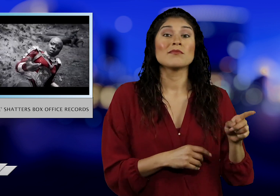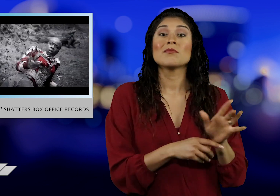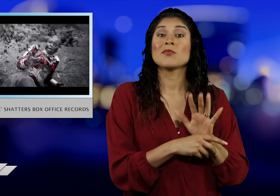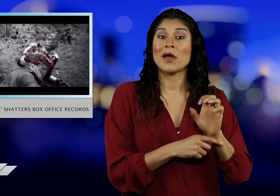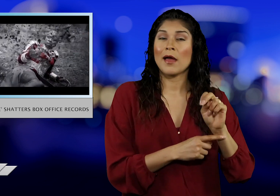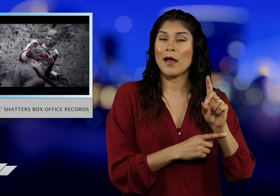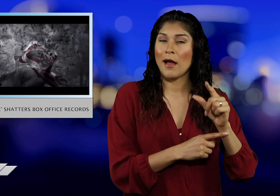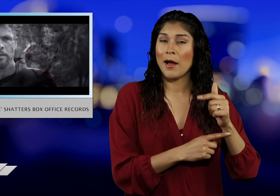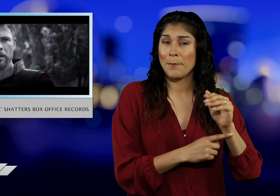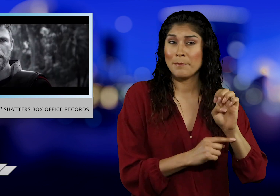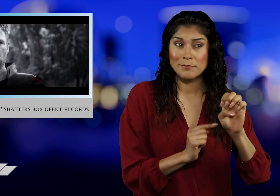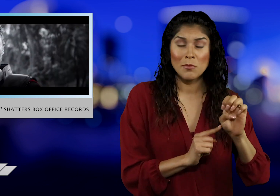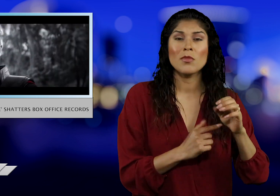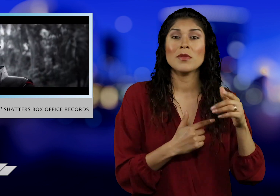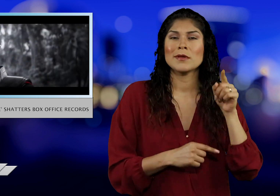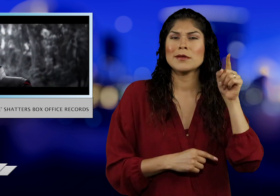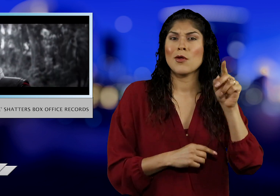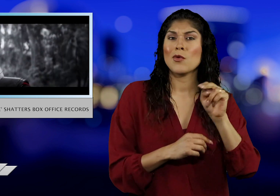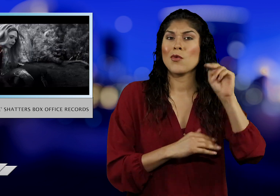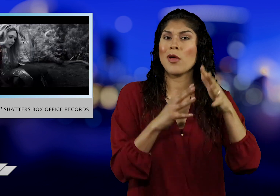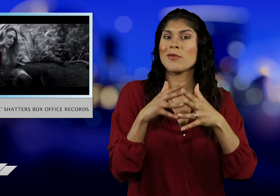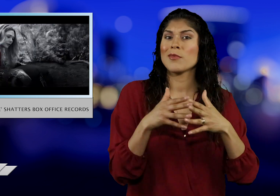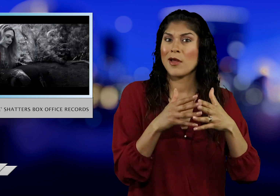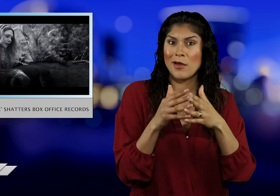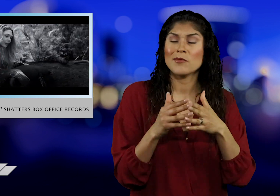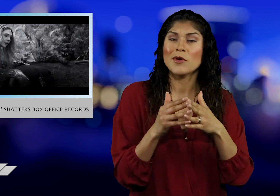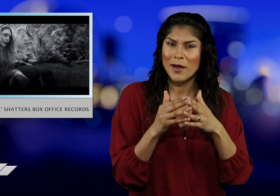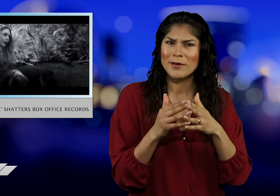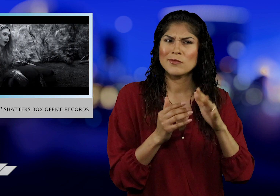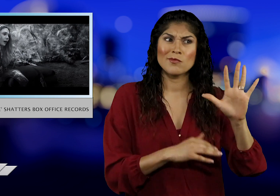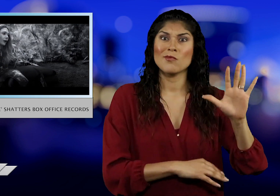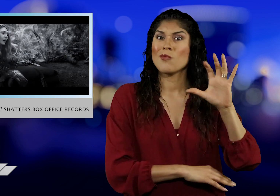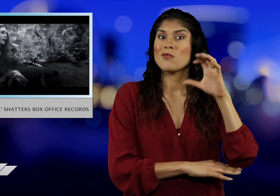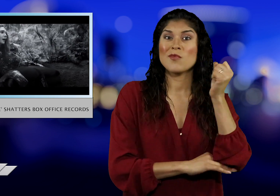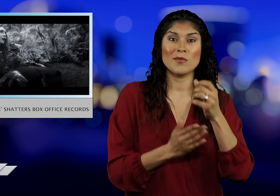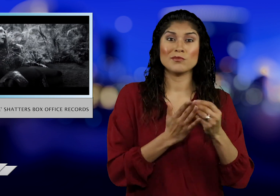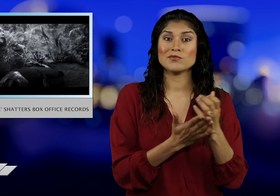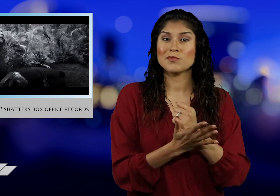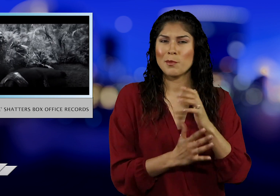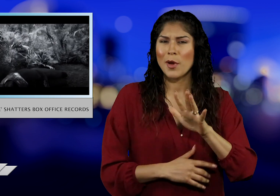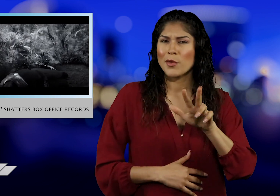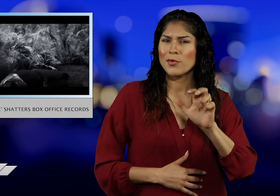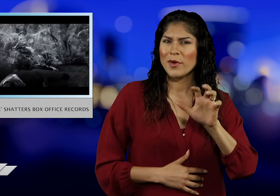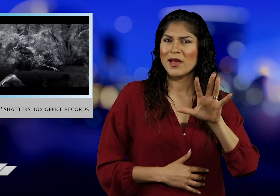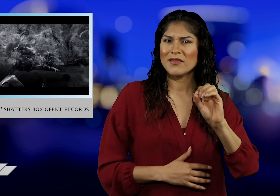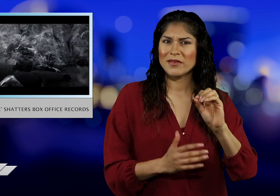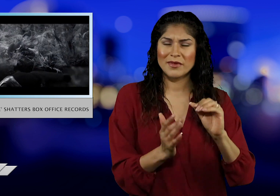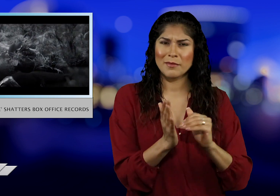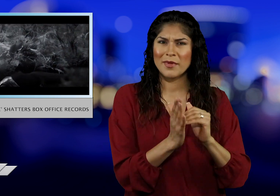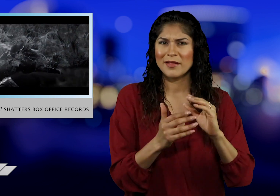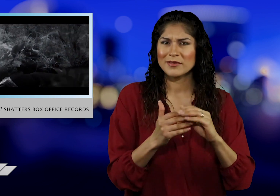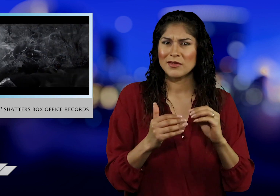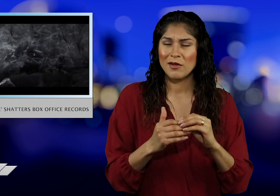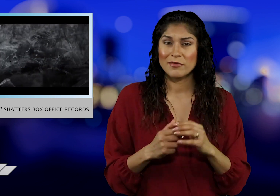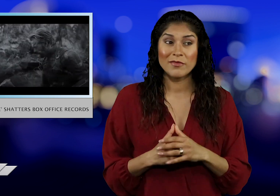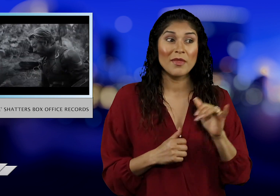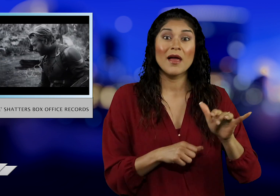"Endgame" also shattered the opening record in North America with an estimated $350 million.